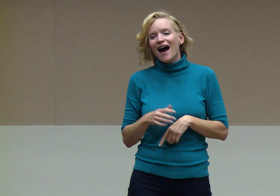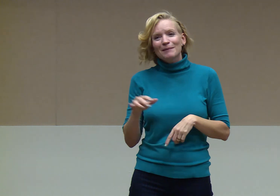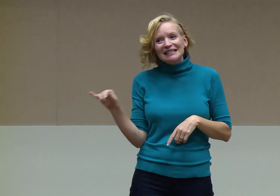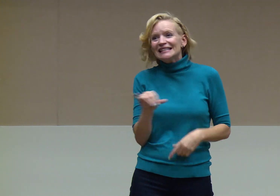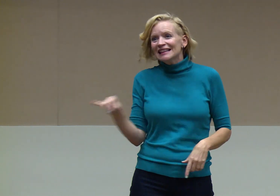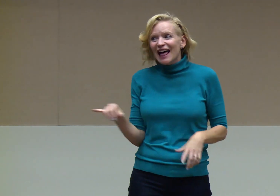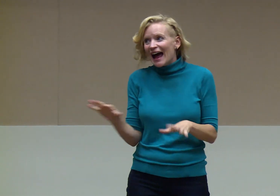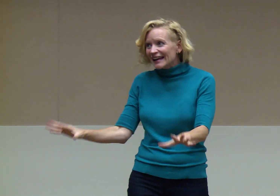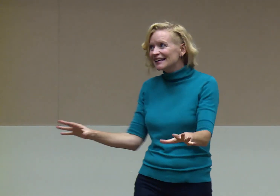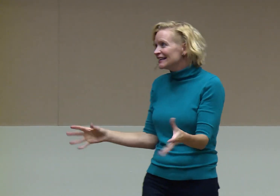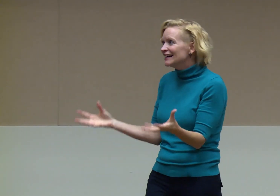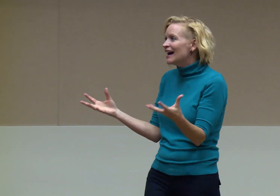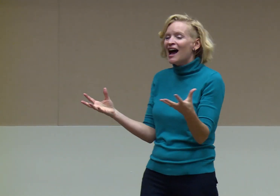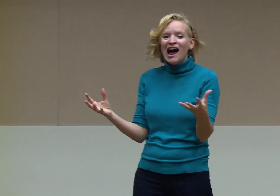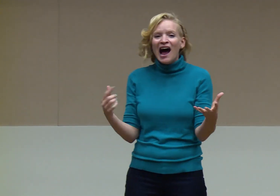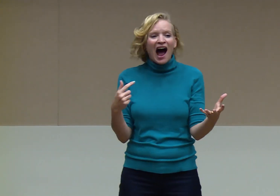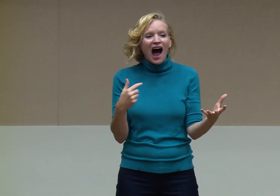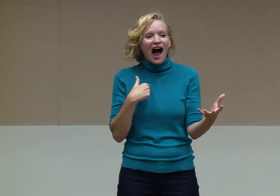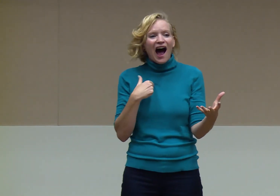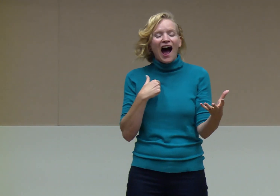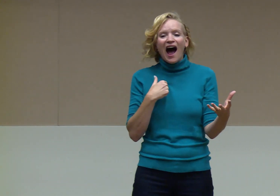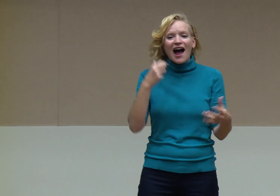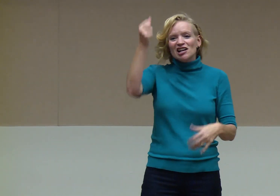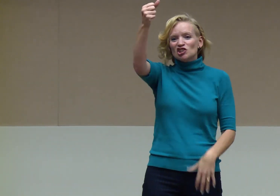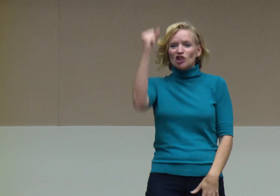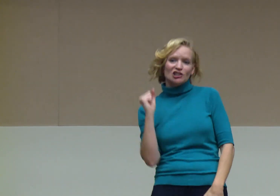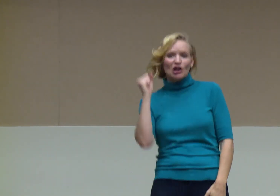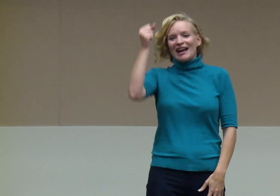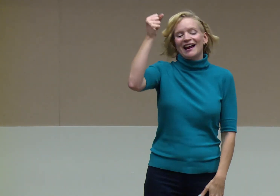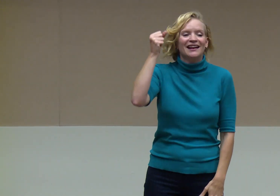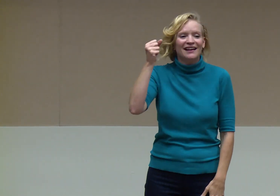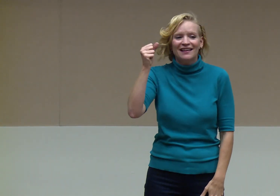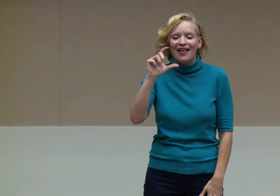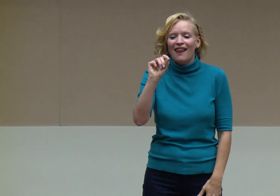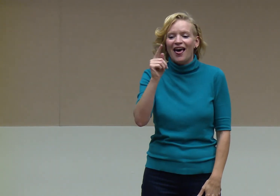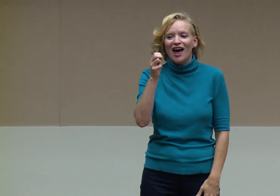because of the most amazing mentors that I had.